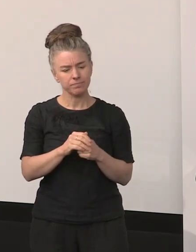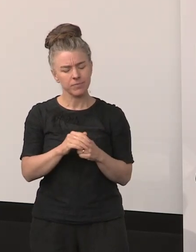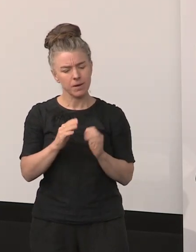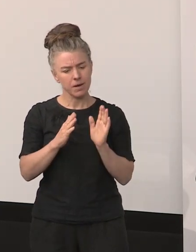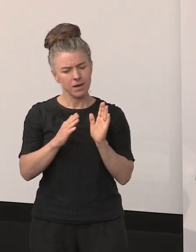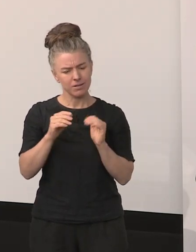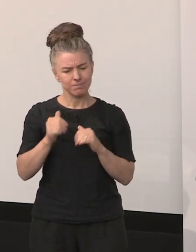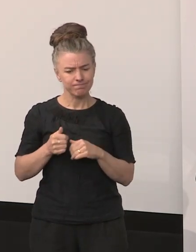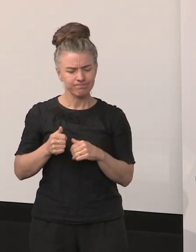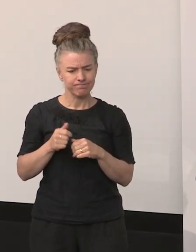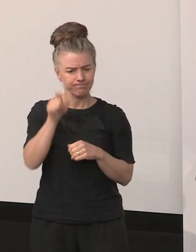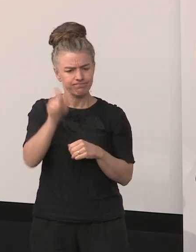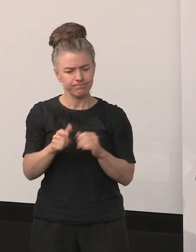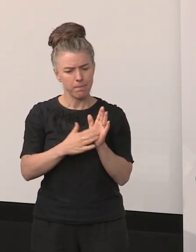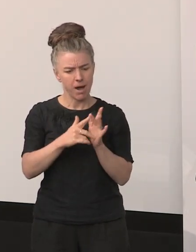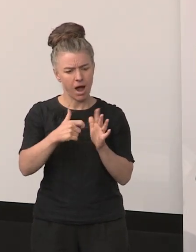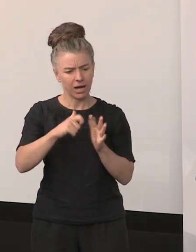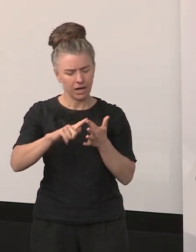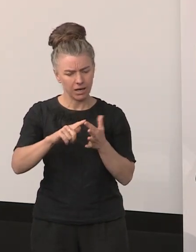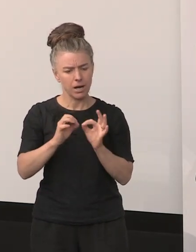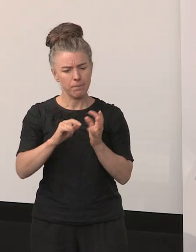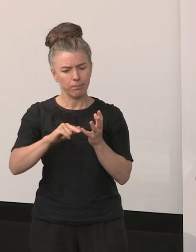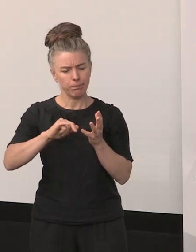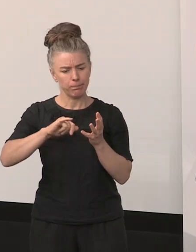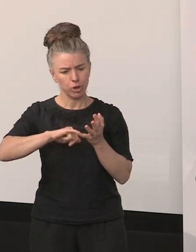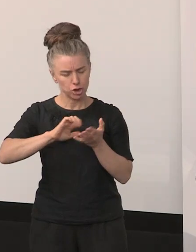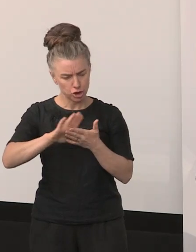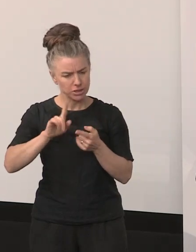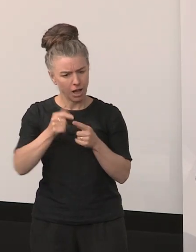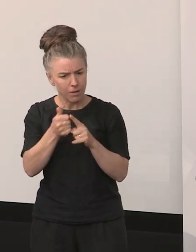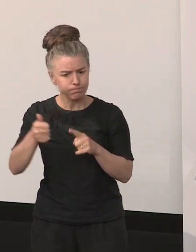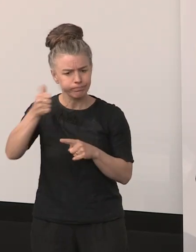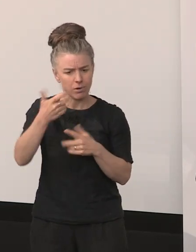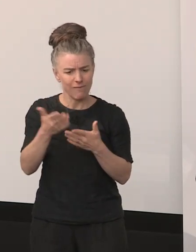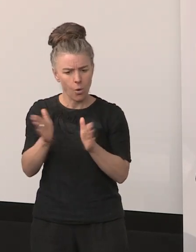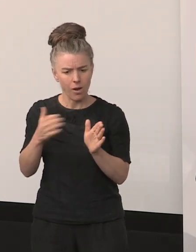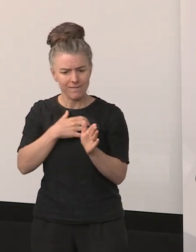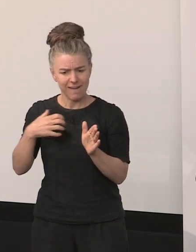those facilities is done